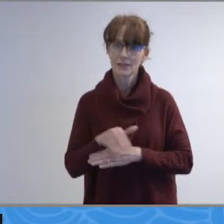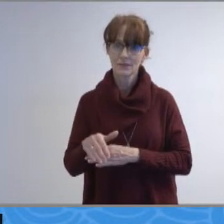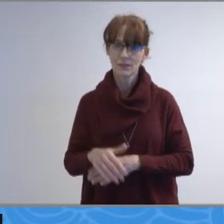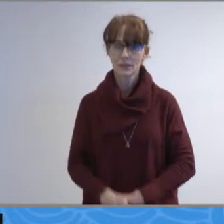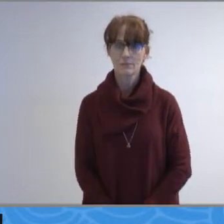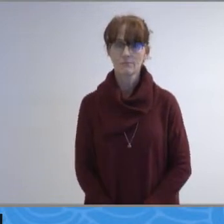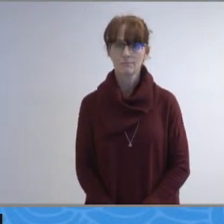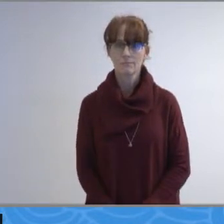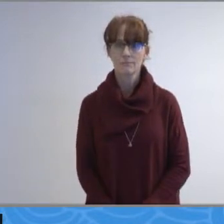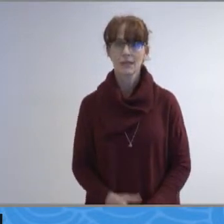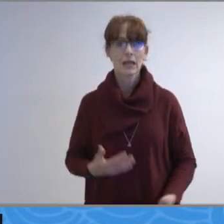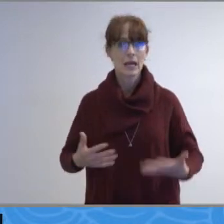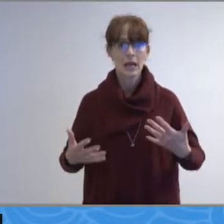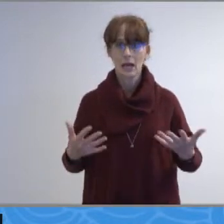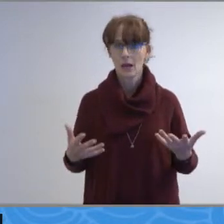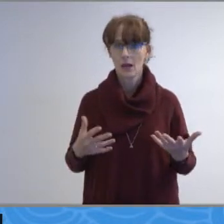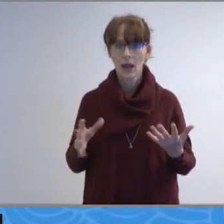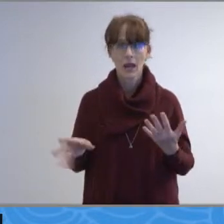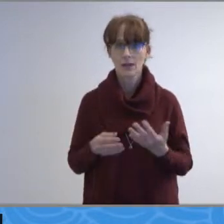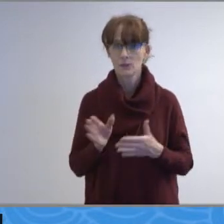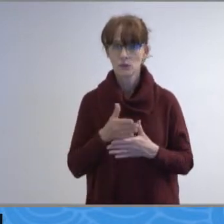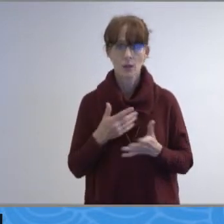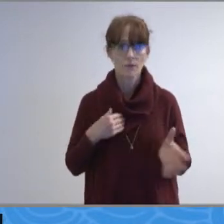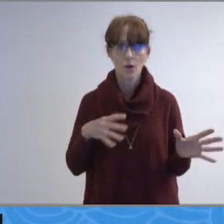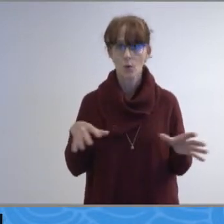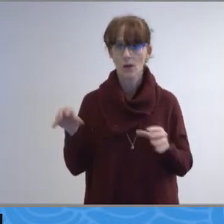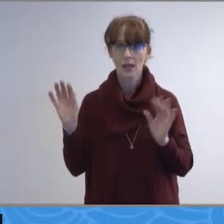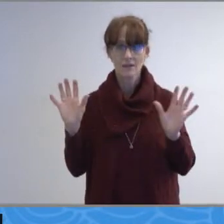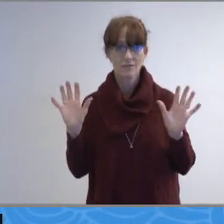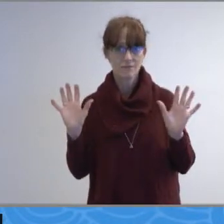Anything else that the i-Ready team would like to share before we wrap up here tonight?